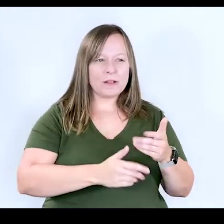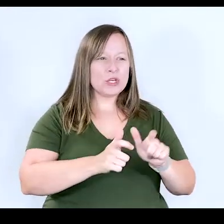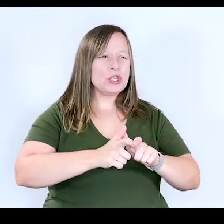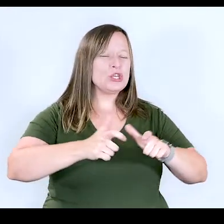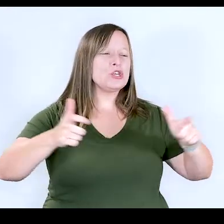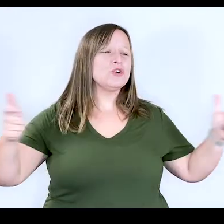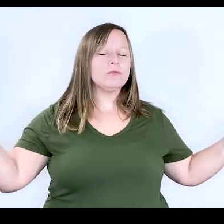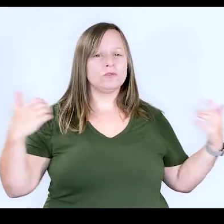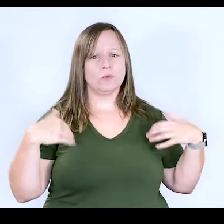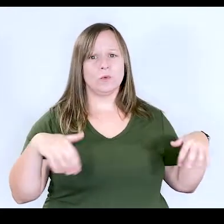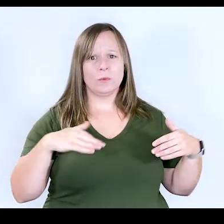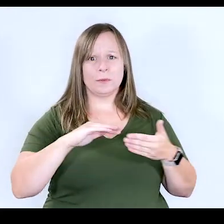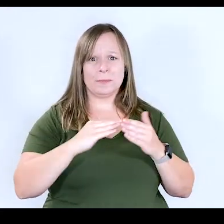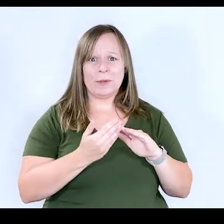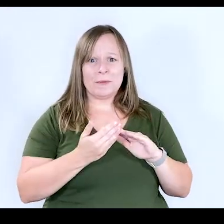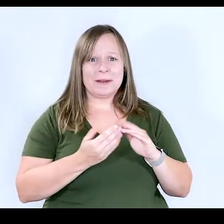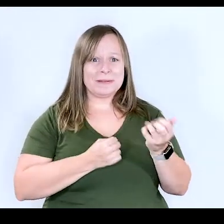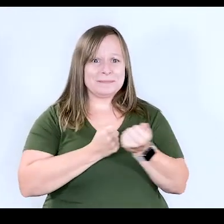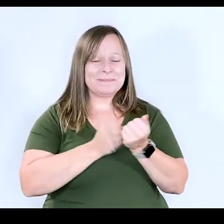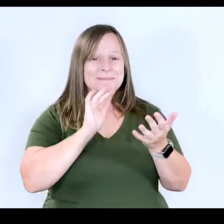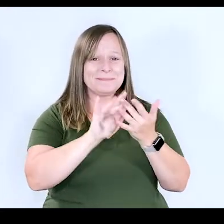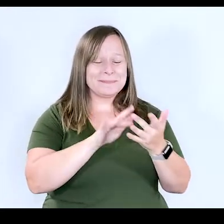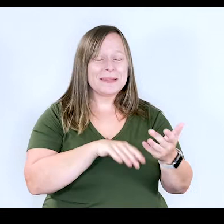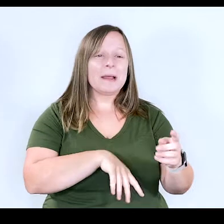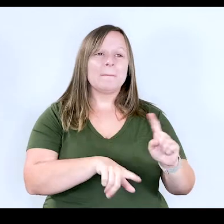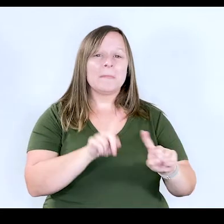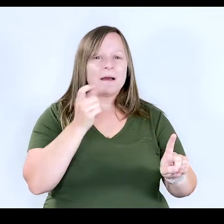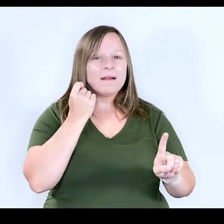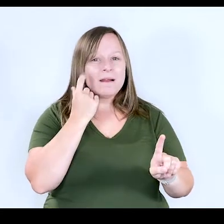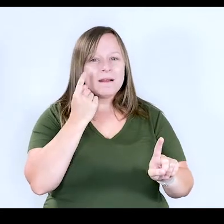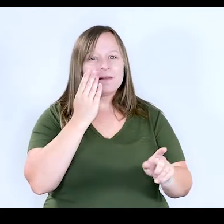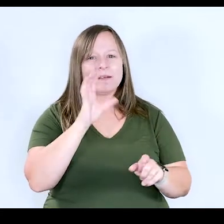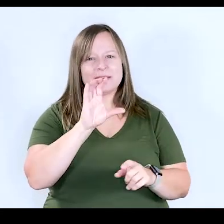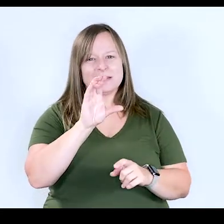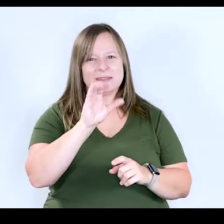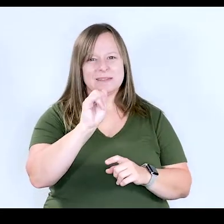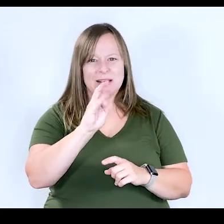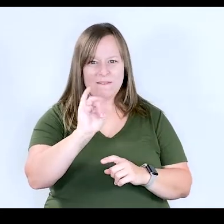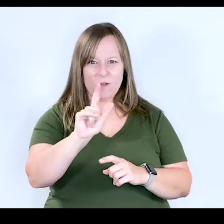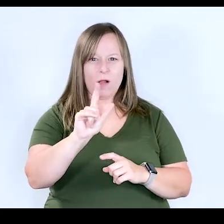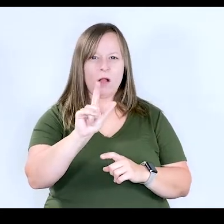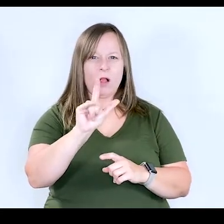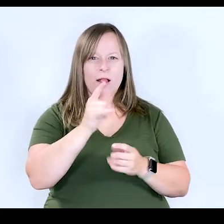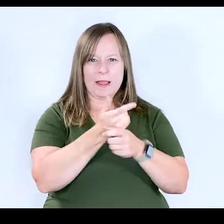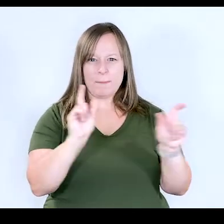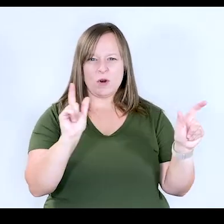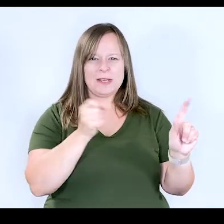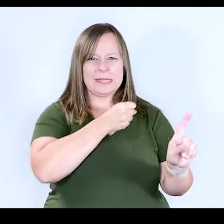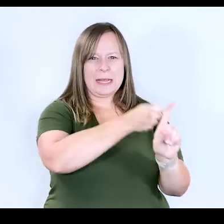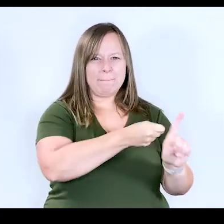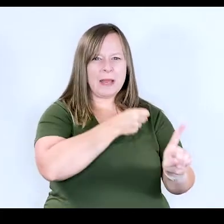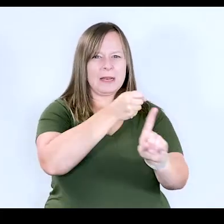So it's a huge community that we're actually reaching out to. But we know that civil liberties impact different people